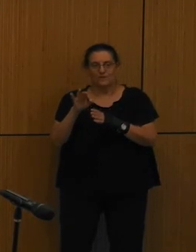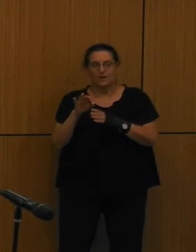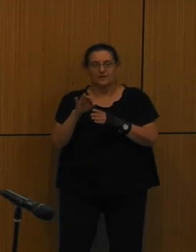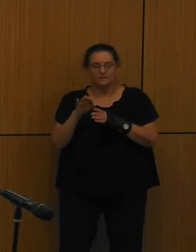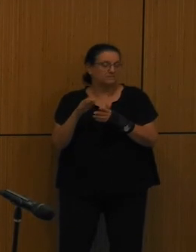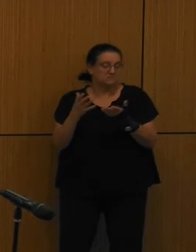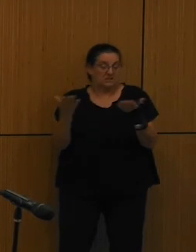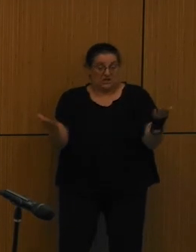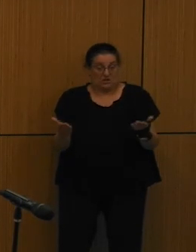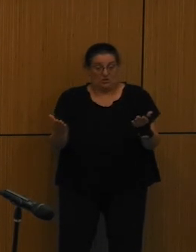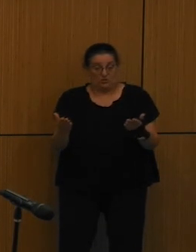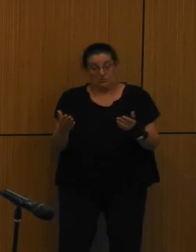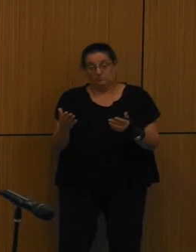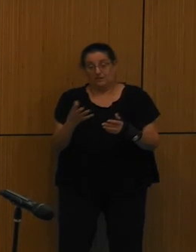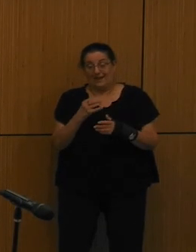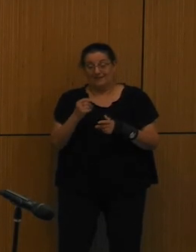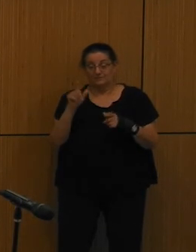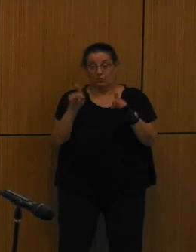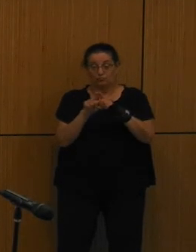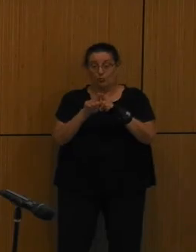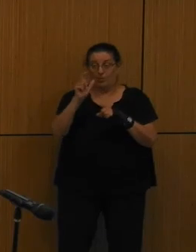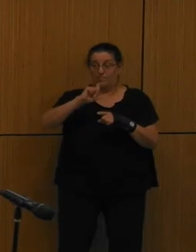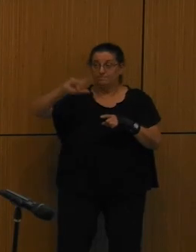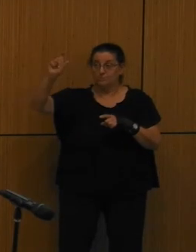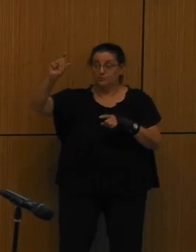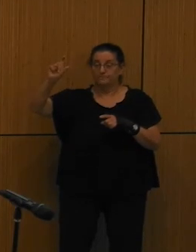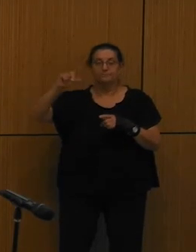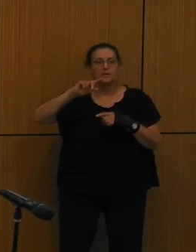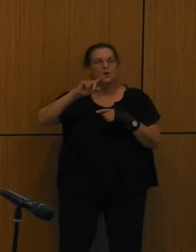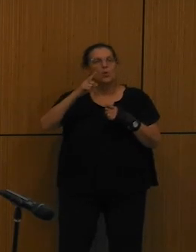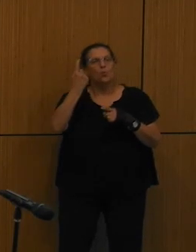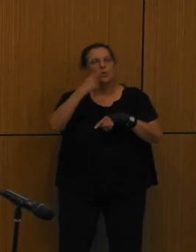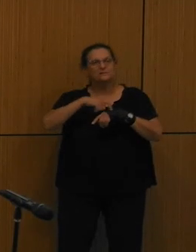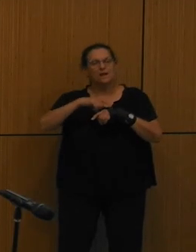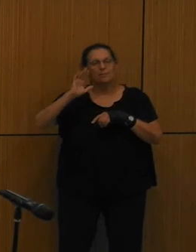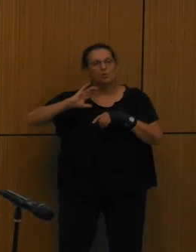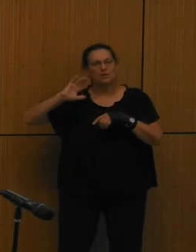And, and the moon, they were once described by an early researcher